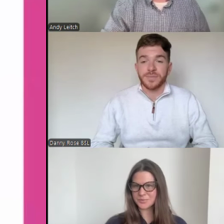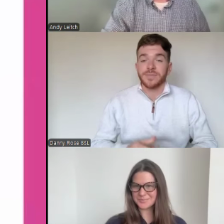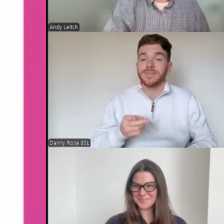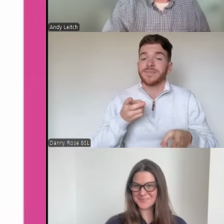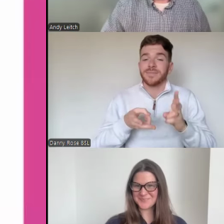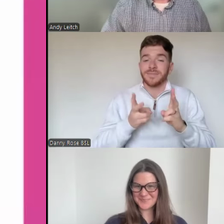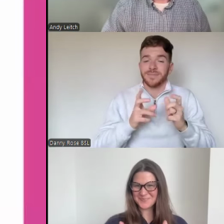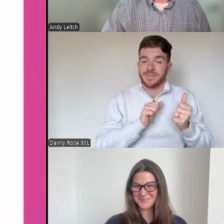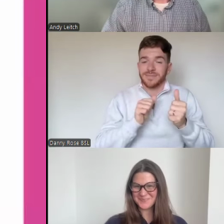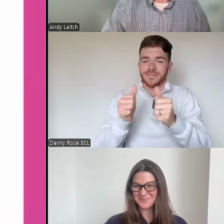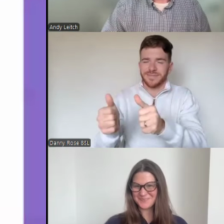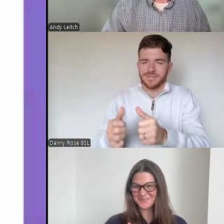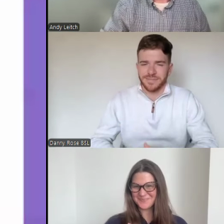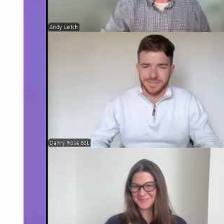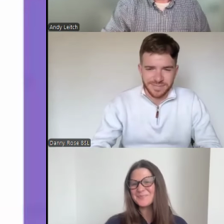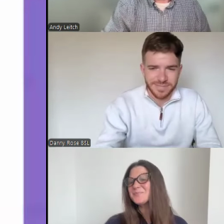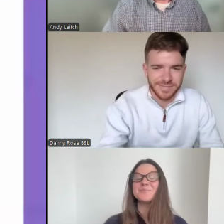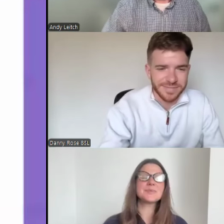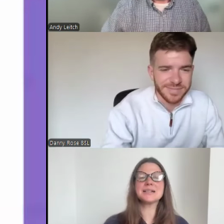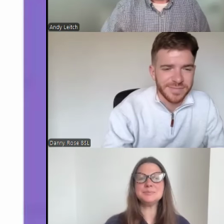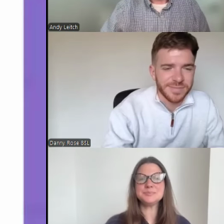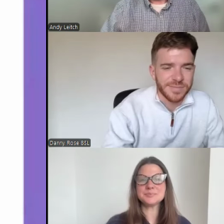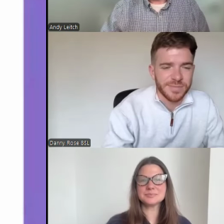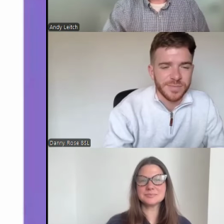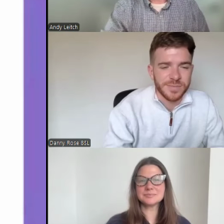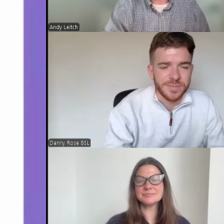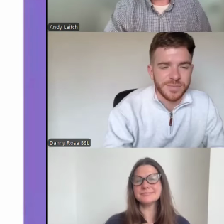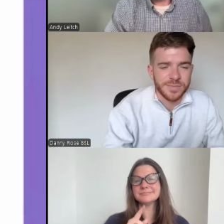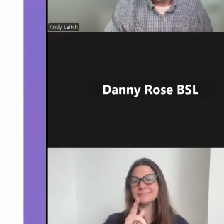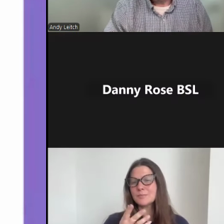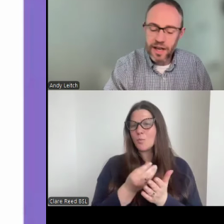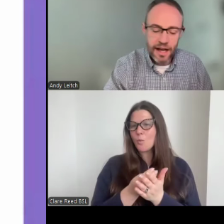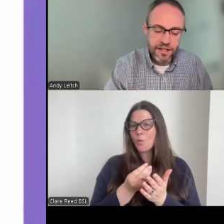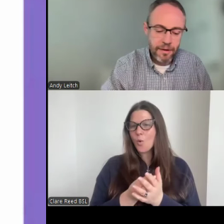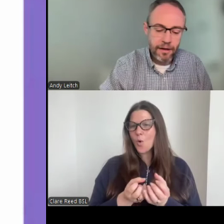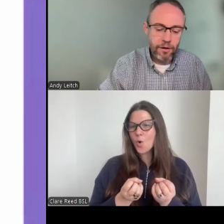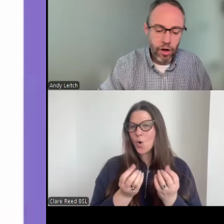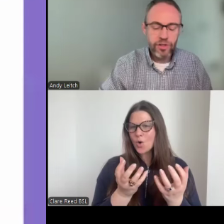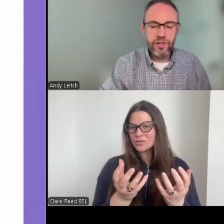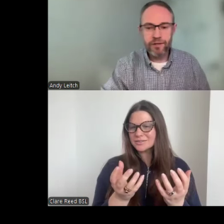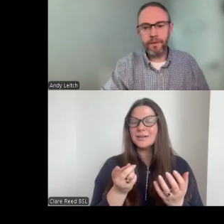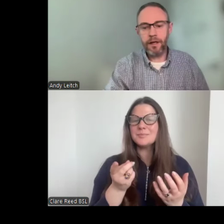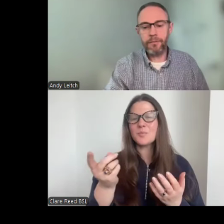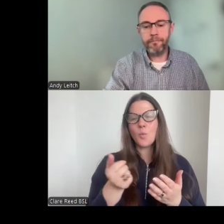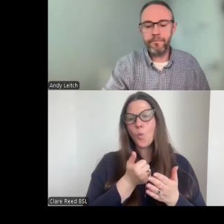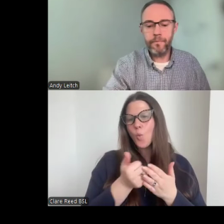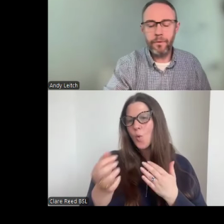Let's push on. Costs. I always get asked about costs.